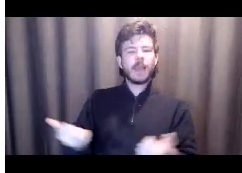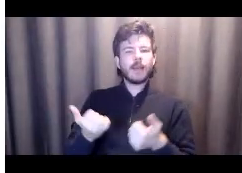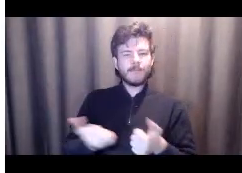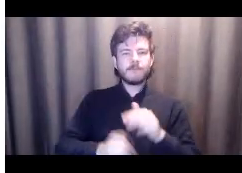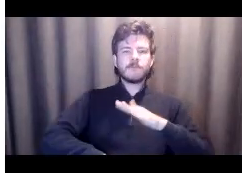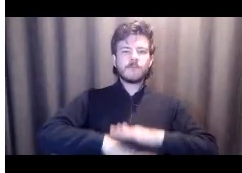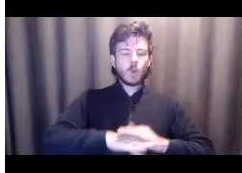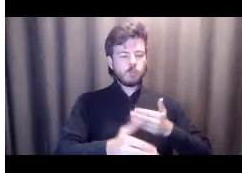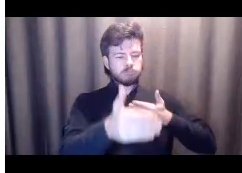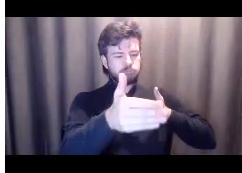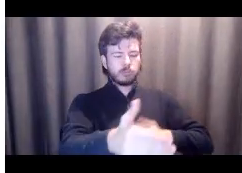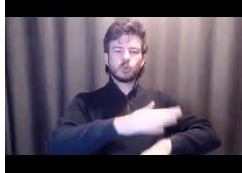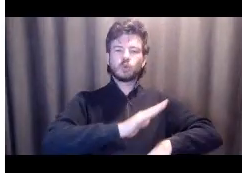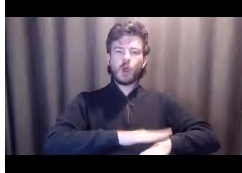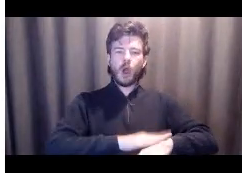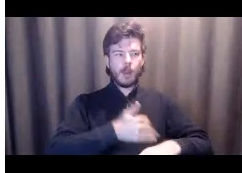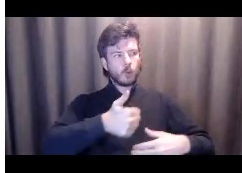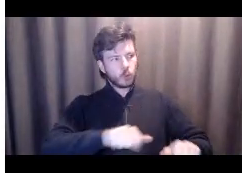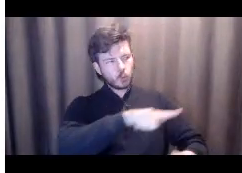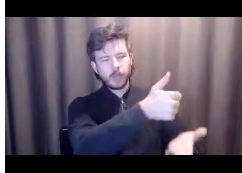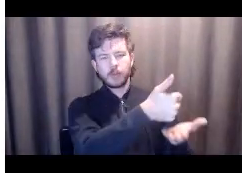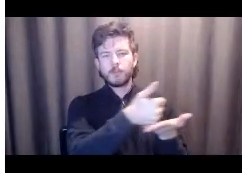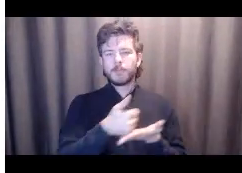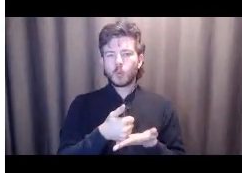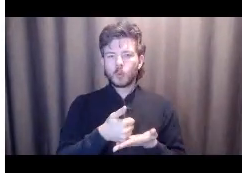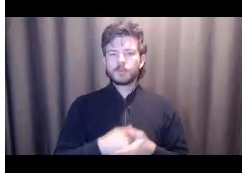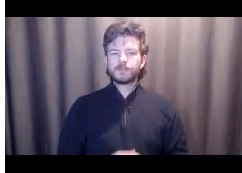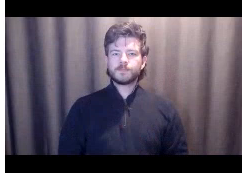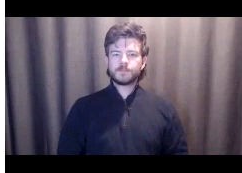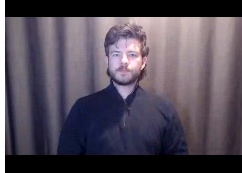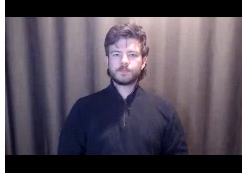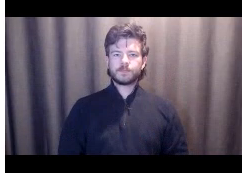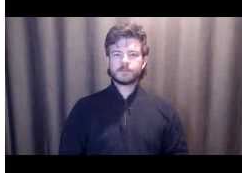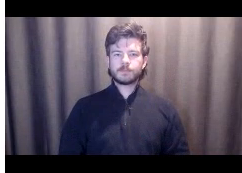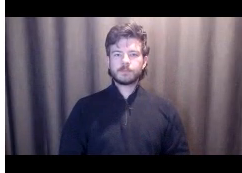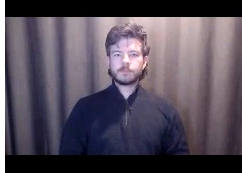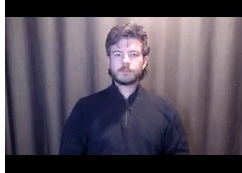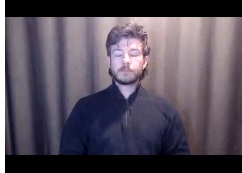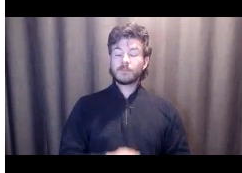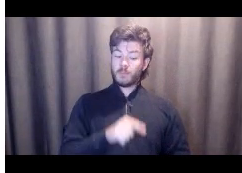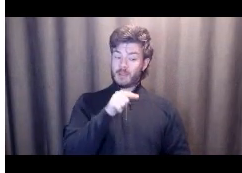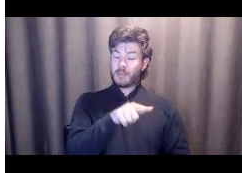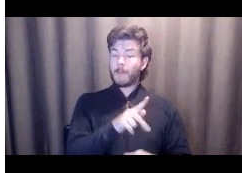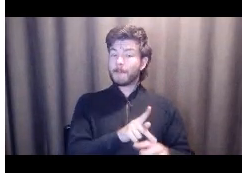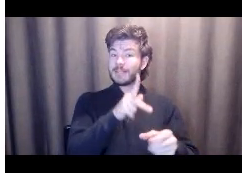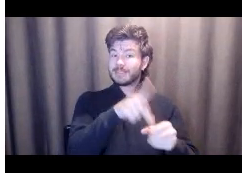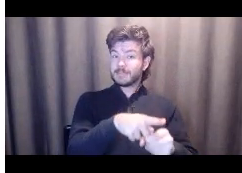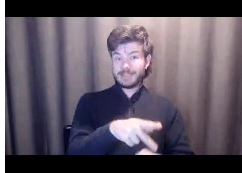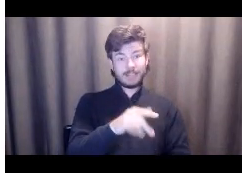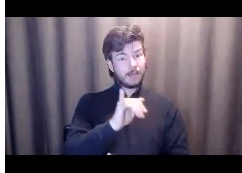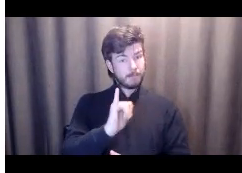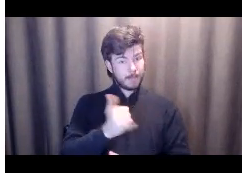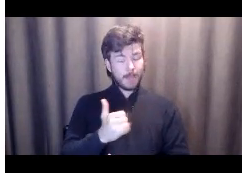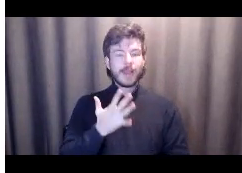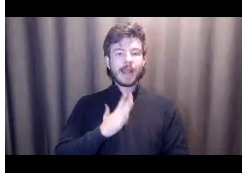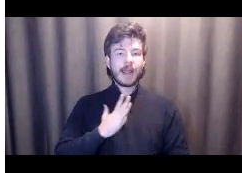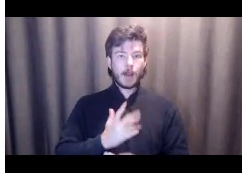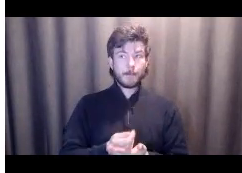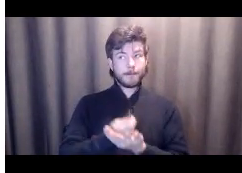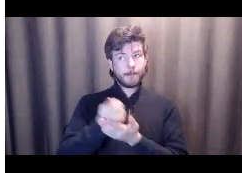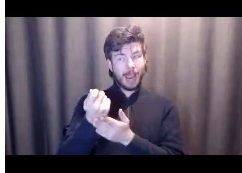Participants may need to pay back the amount of money spent on any supports they've purchased that